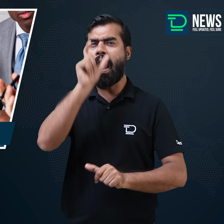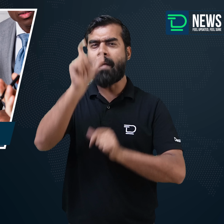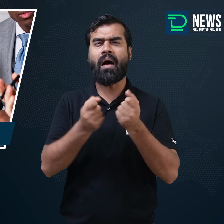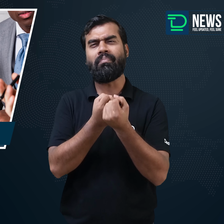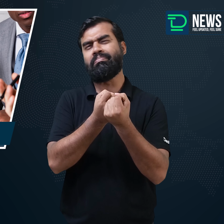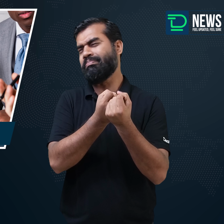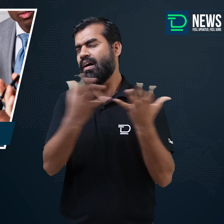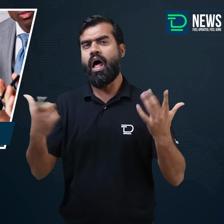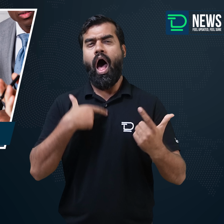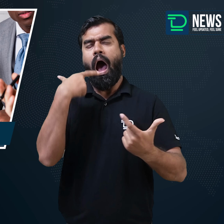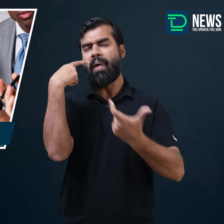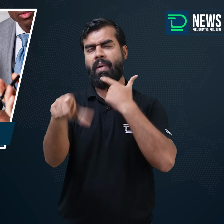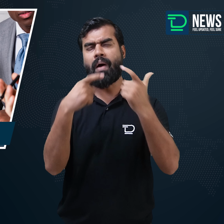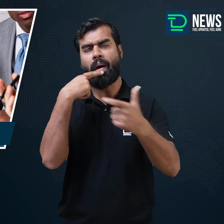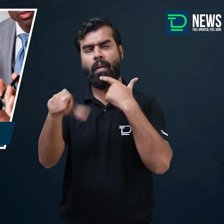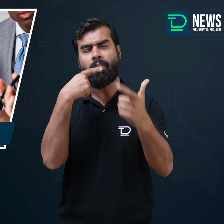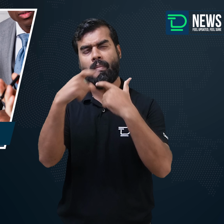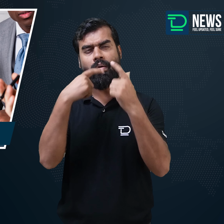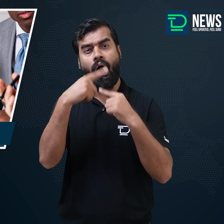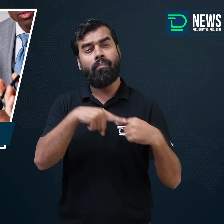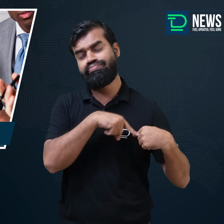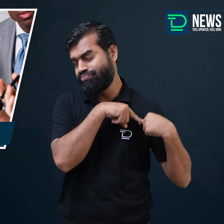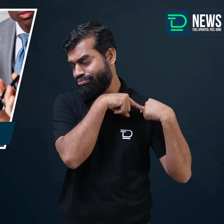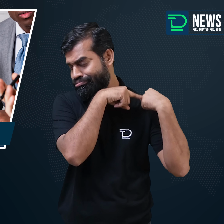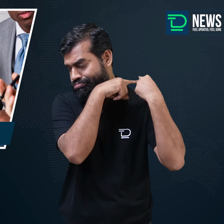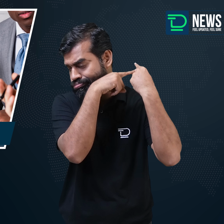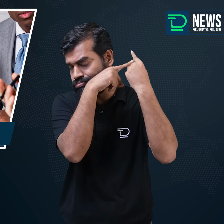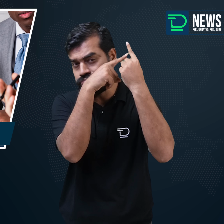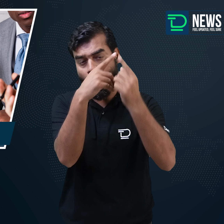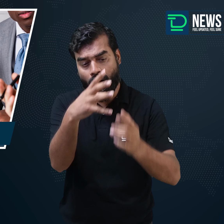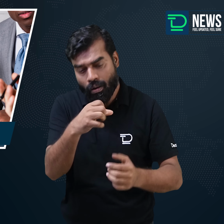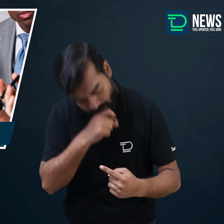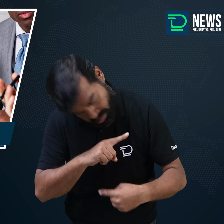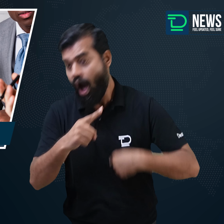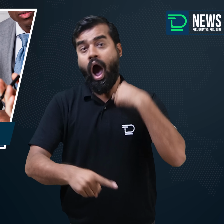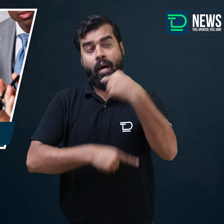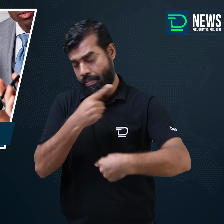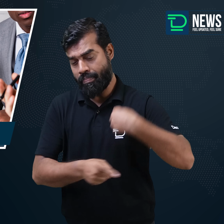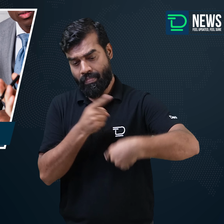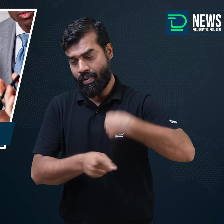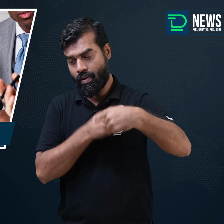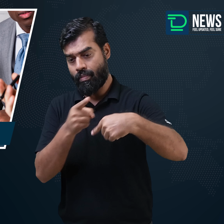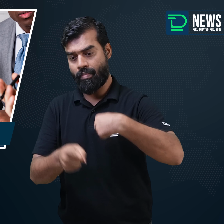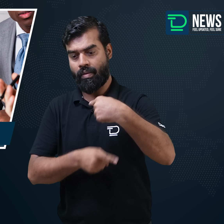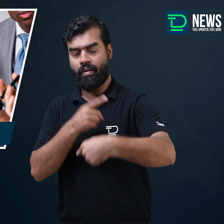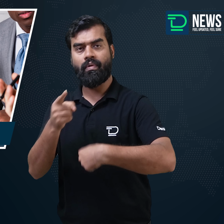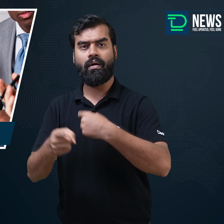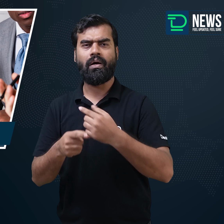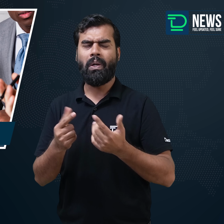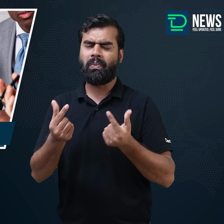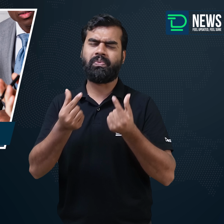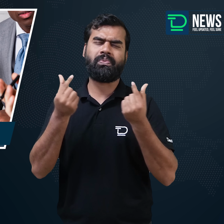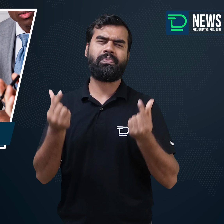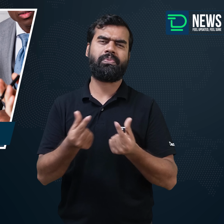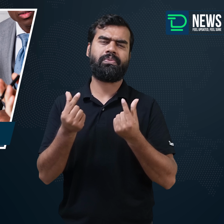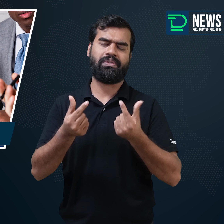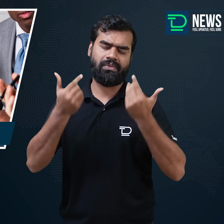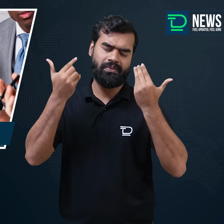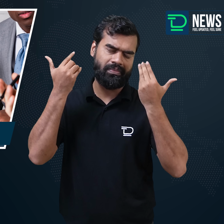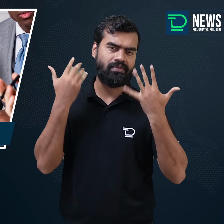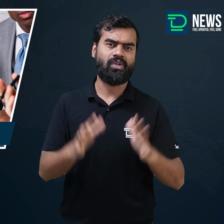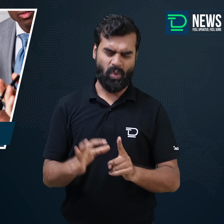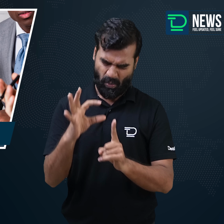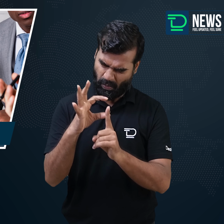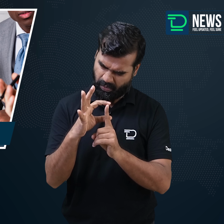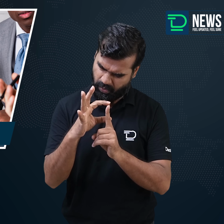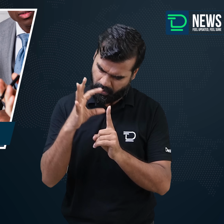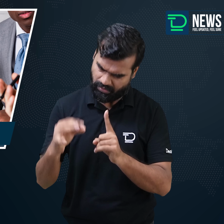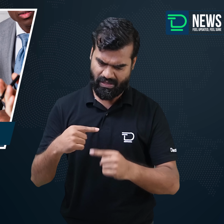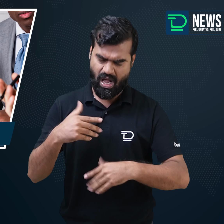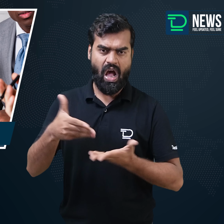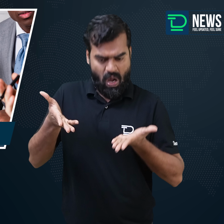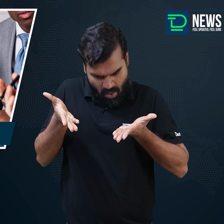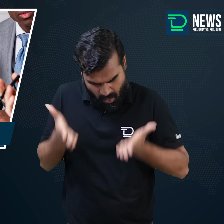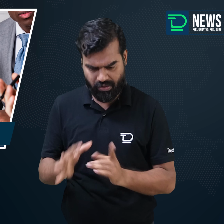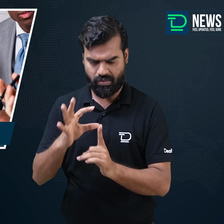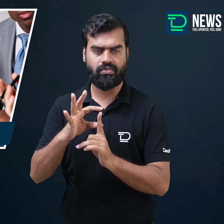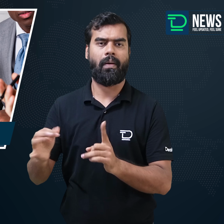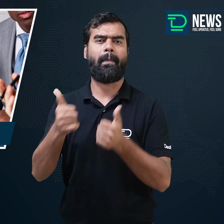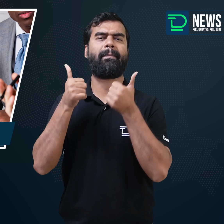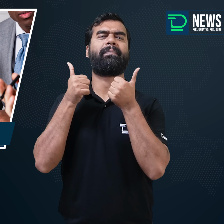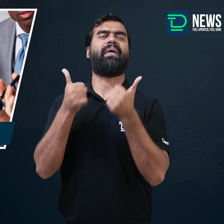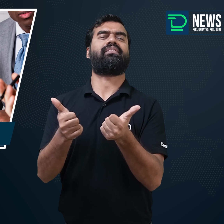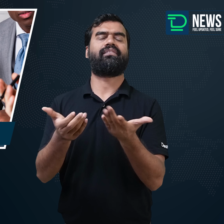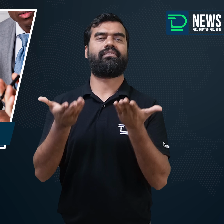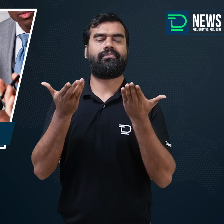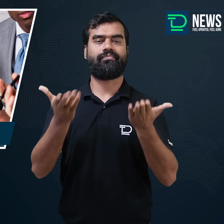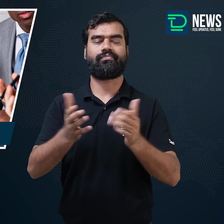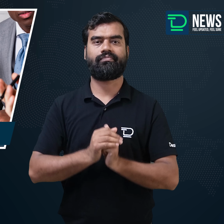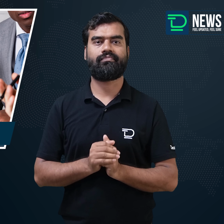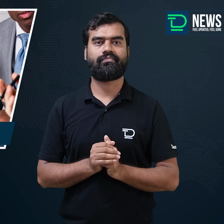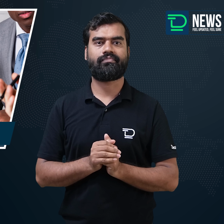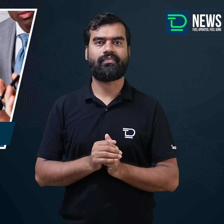There is no point in always complaining by saying we are not getting enough accessibility.